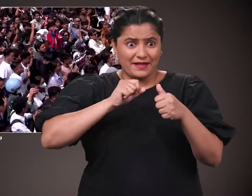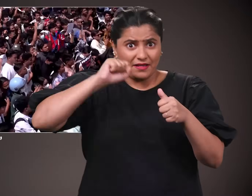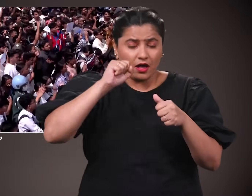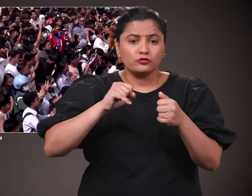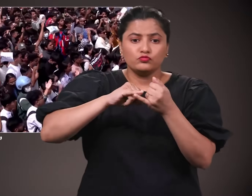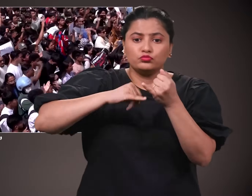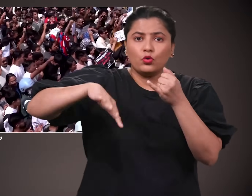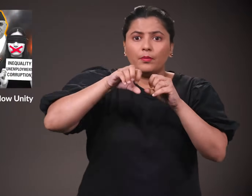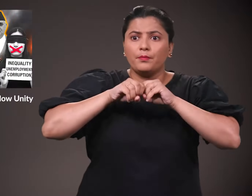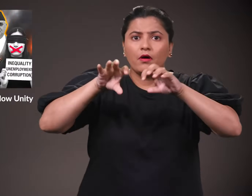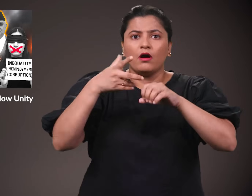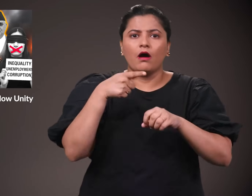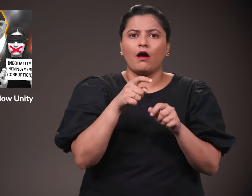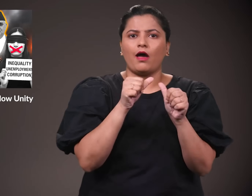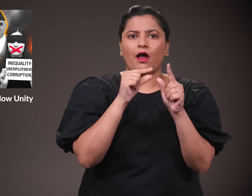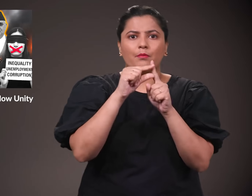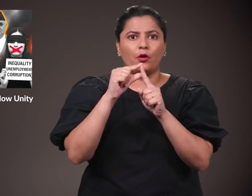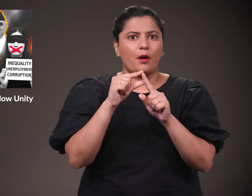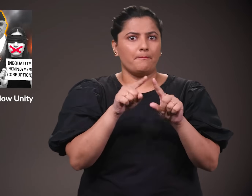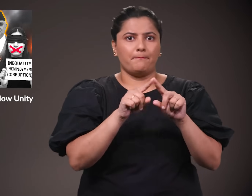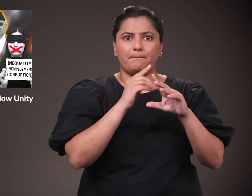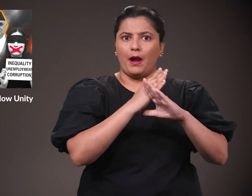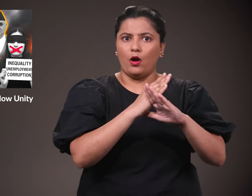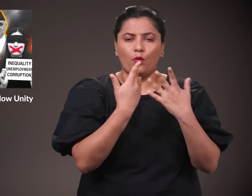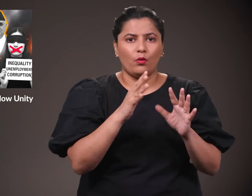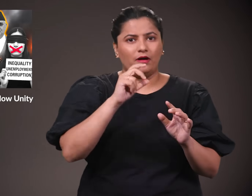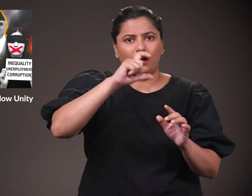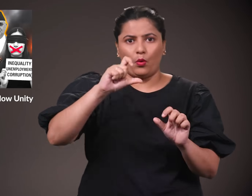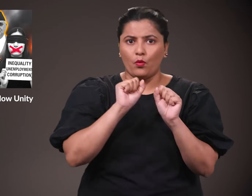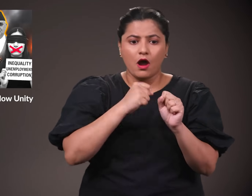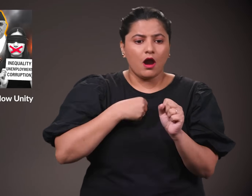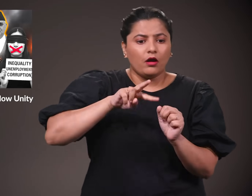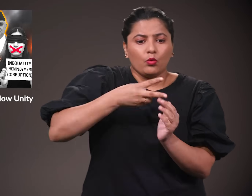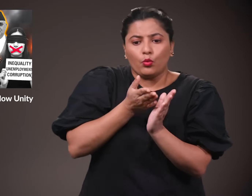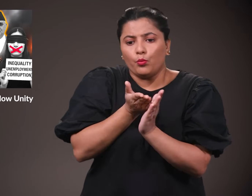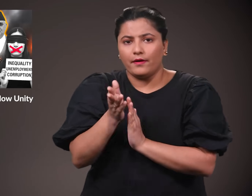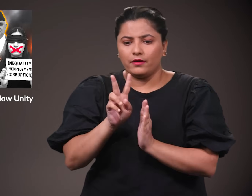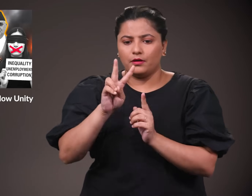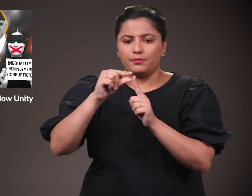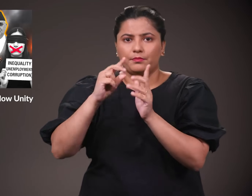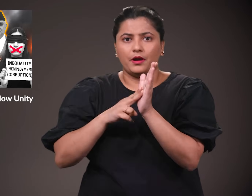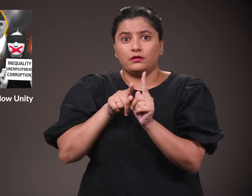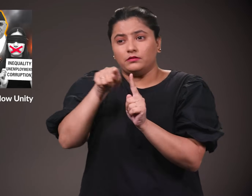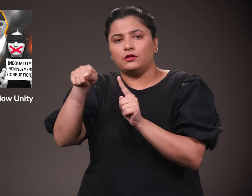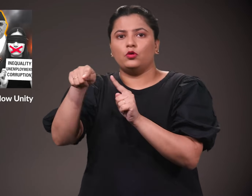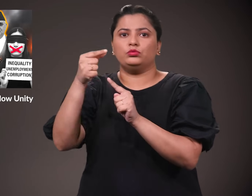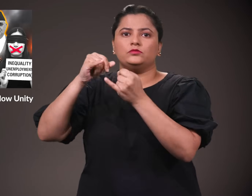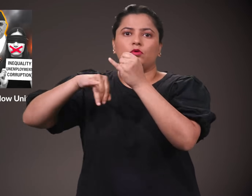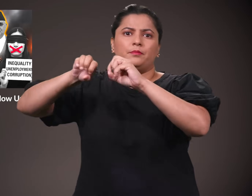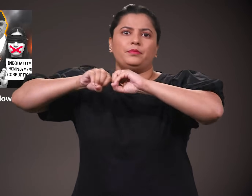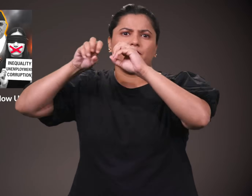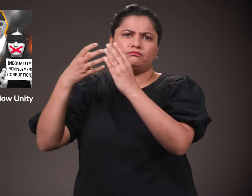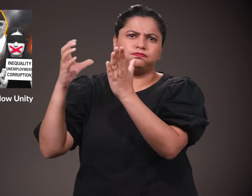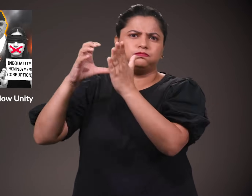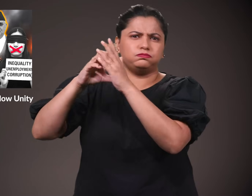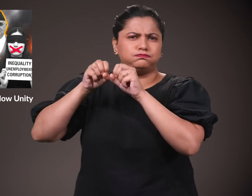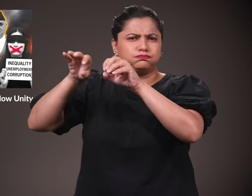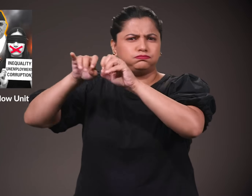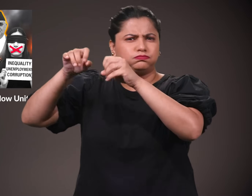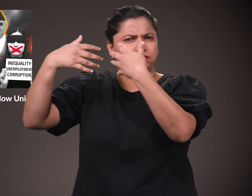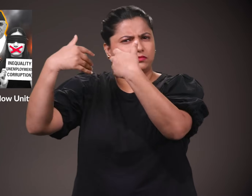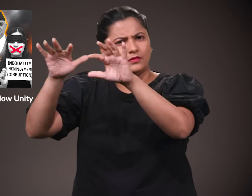The protest was streamed on social media using VPN, as apps were blocked.